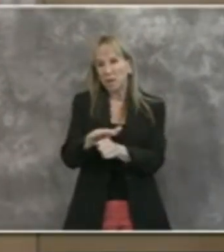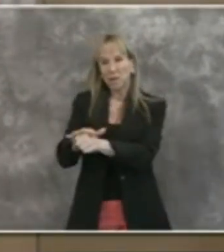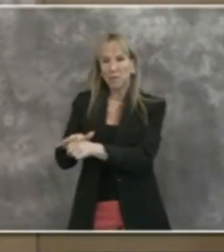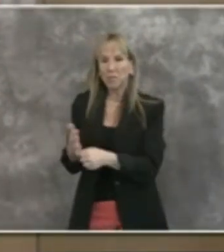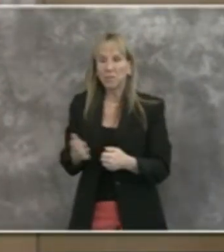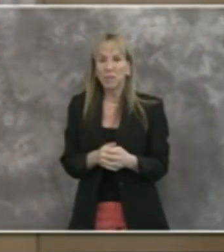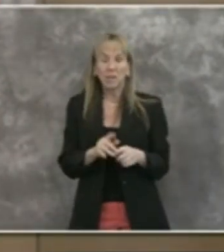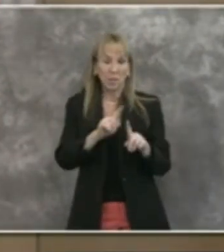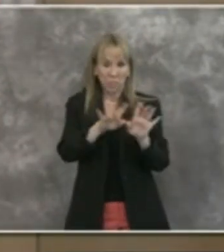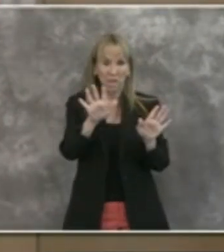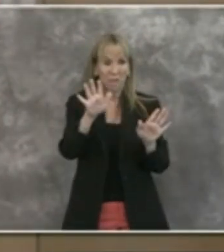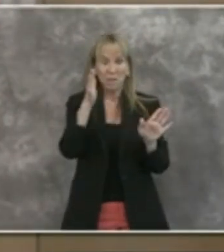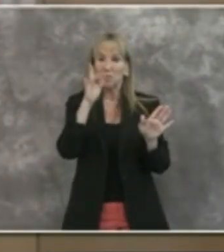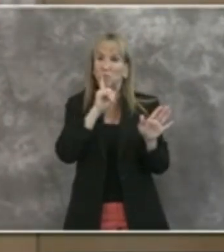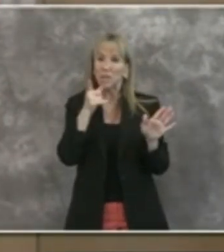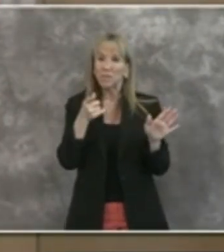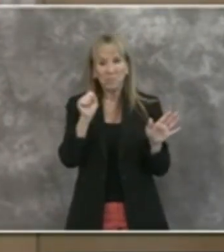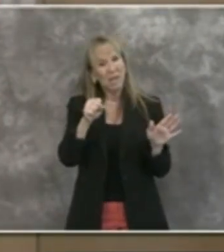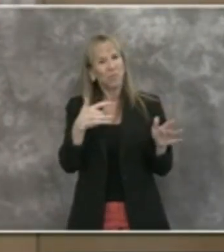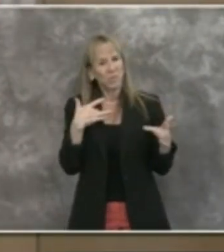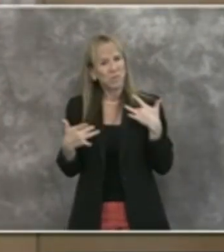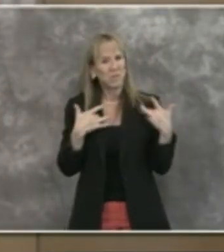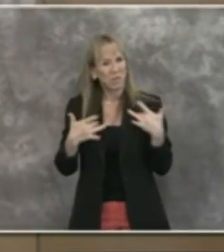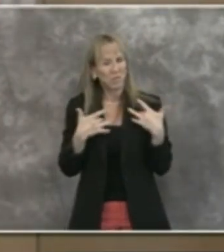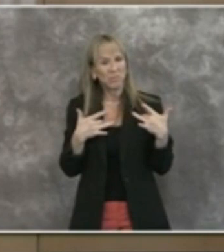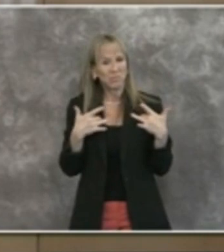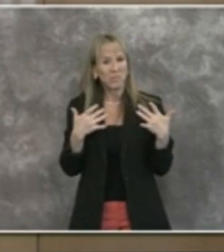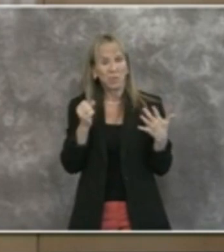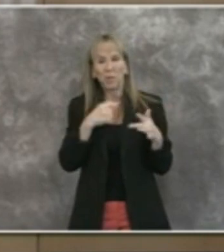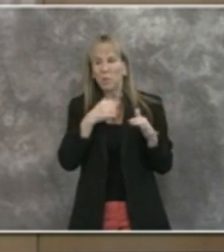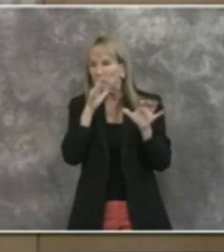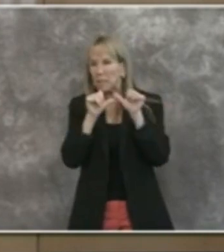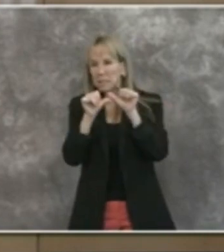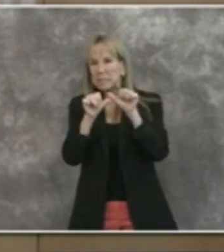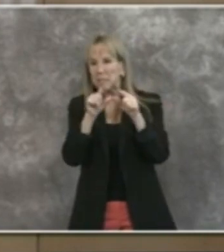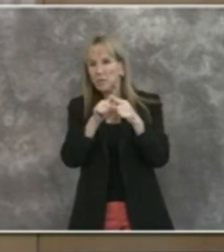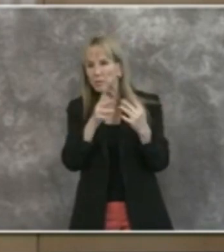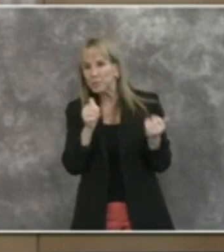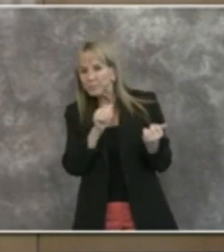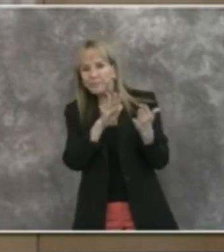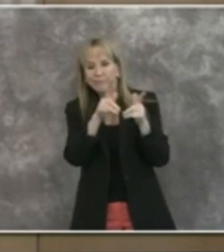BECAUSE. FACE COVERINGS NOT ONLY HELPS THE INDIVIDUAL WHO IS WEARING THAT THE FACIAL COVERING, BUT HE HELPS OTHER